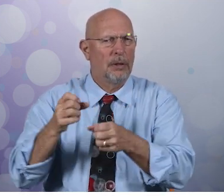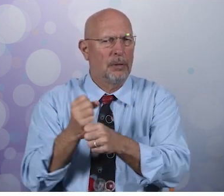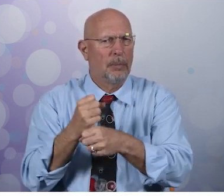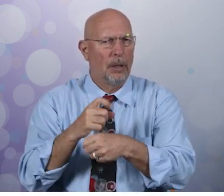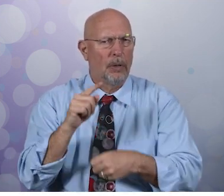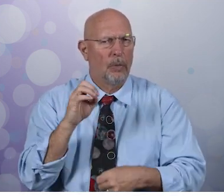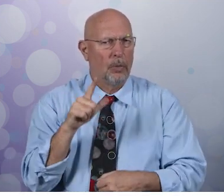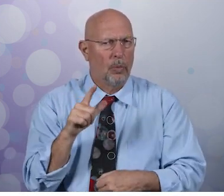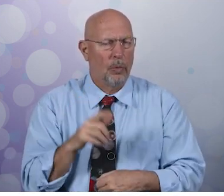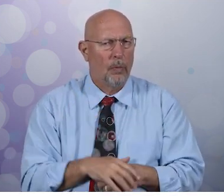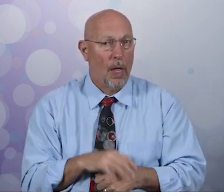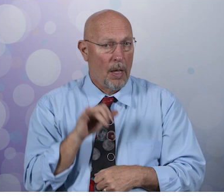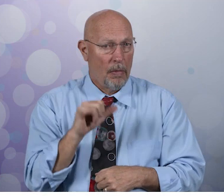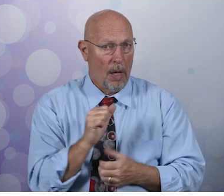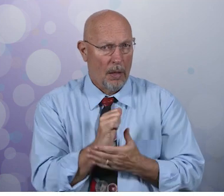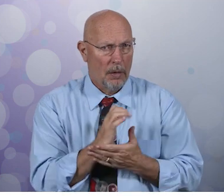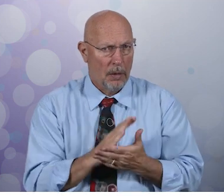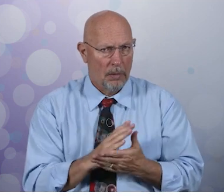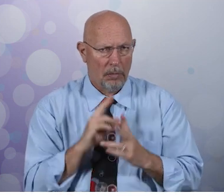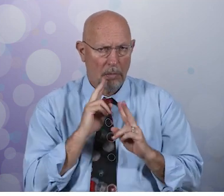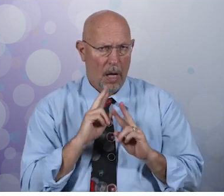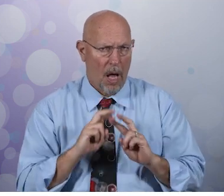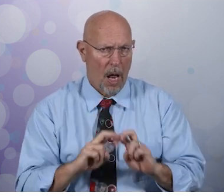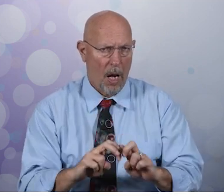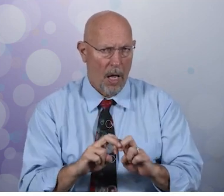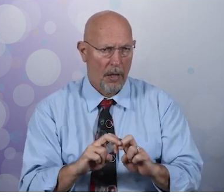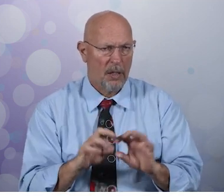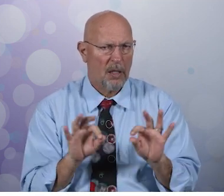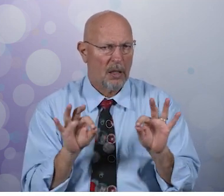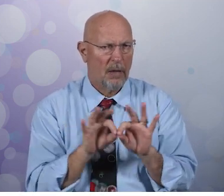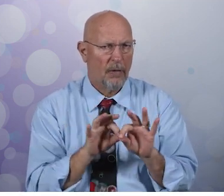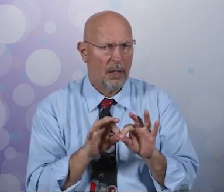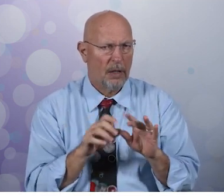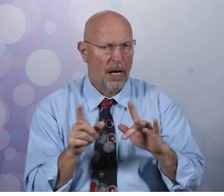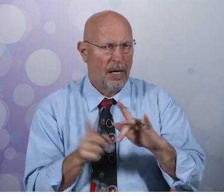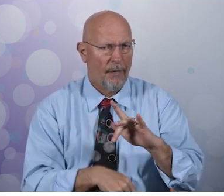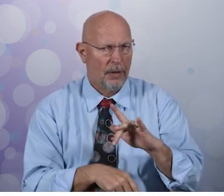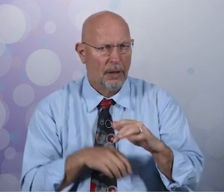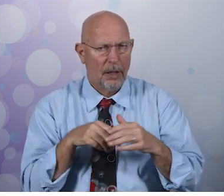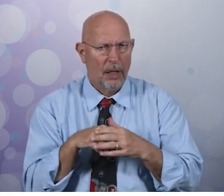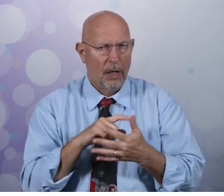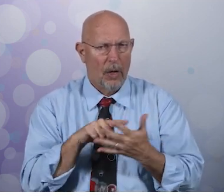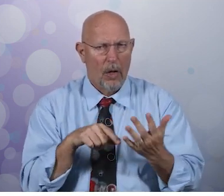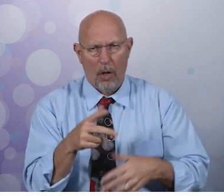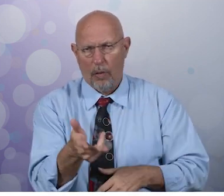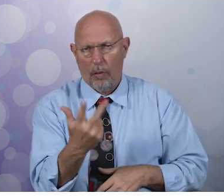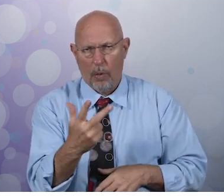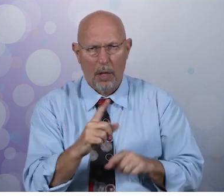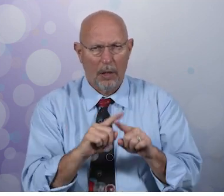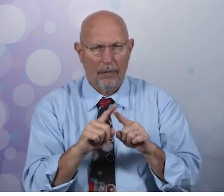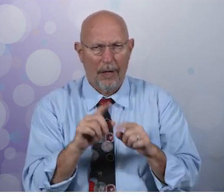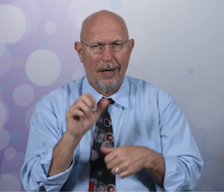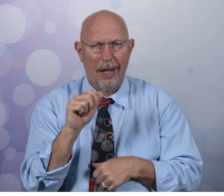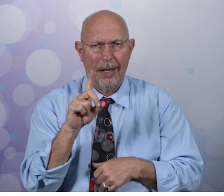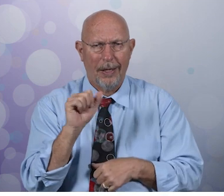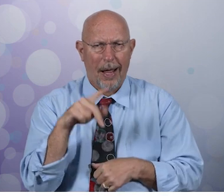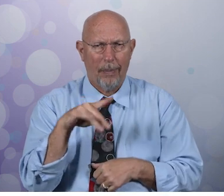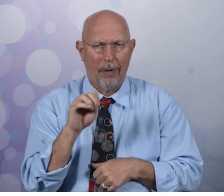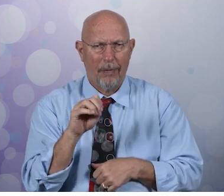This section analyzes significant deficits in all three adaptive behavior domains.